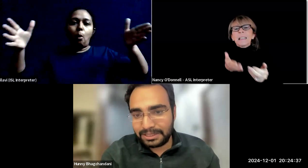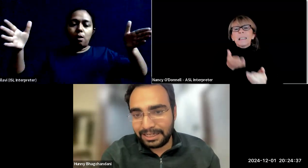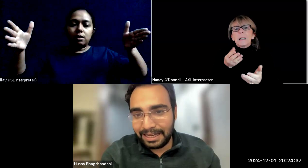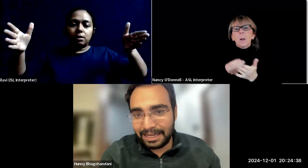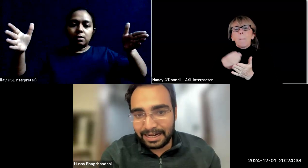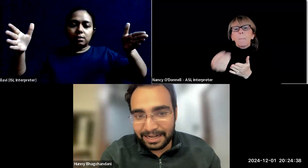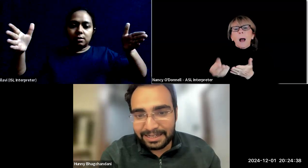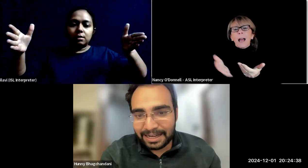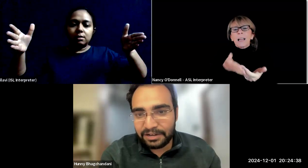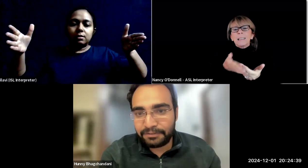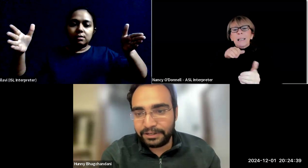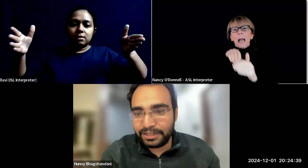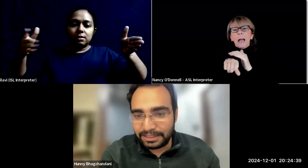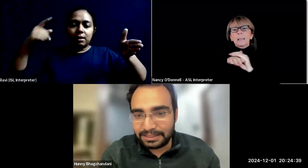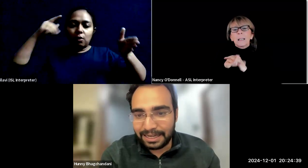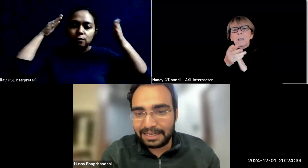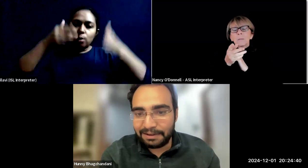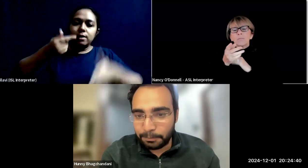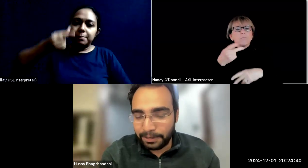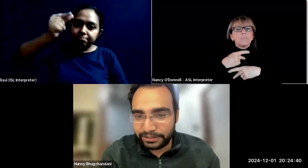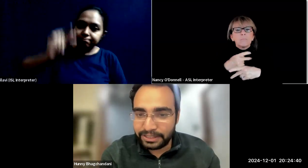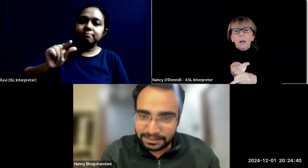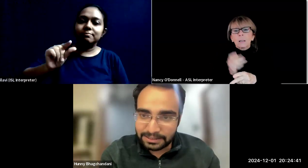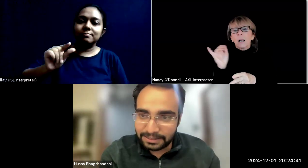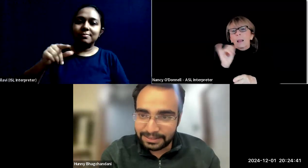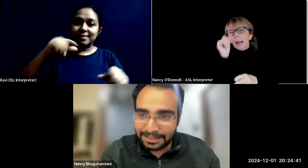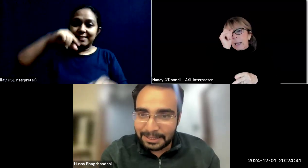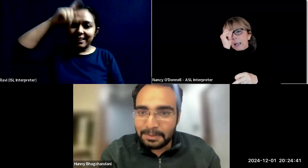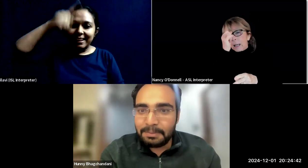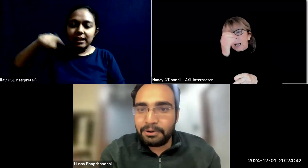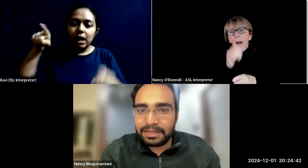Because in India kind of countries like developing countries